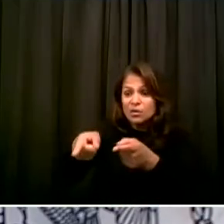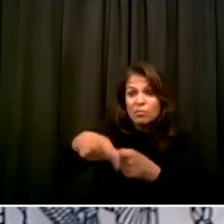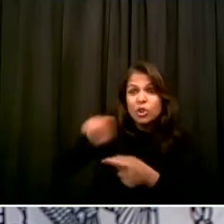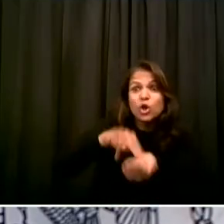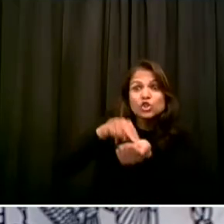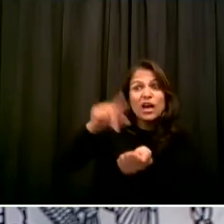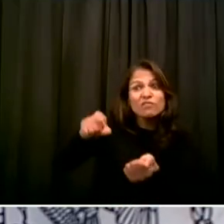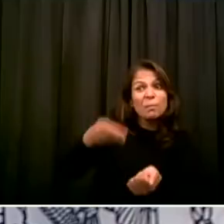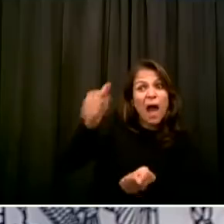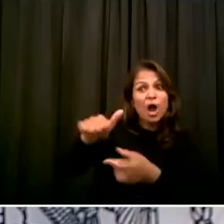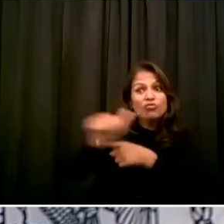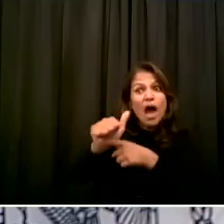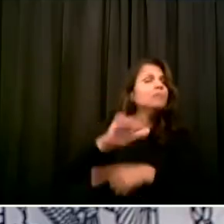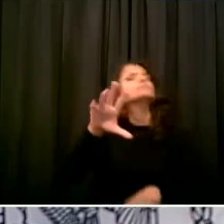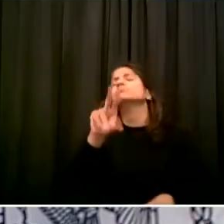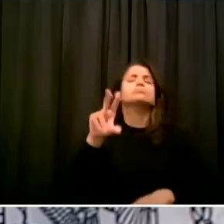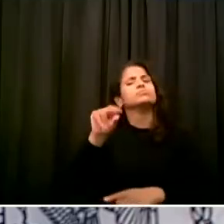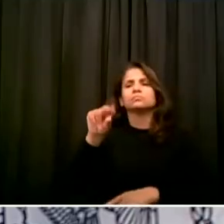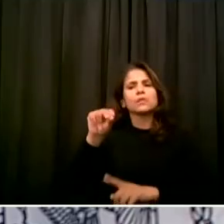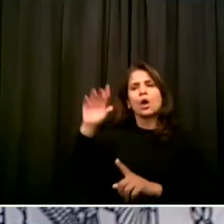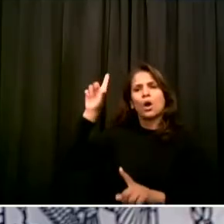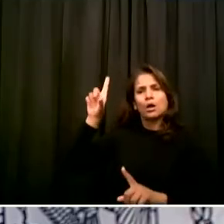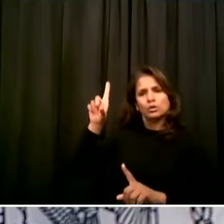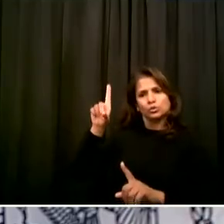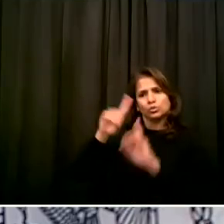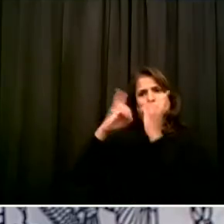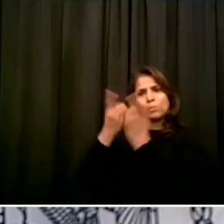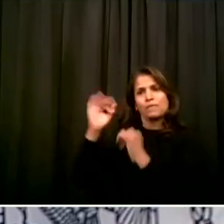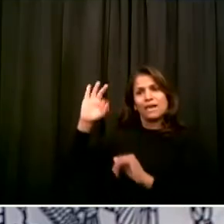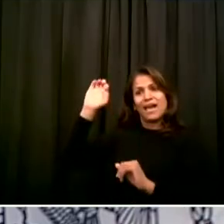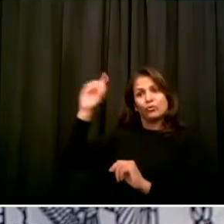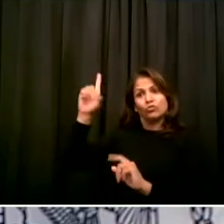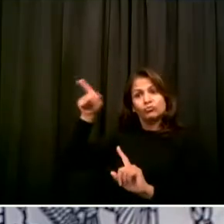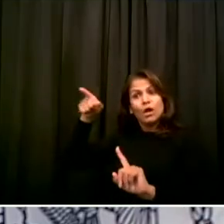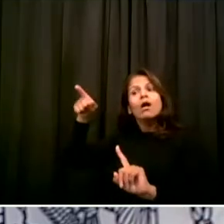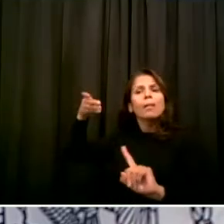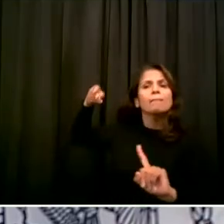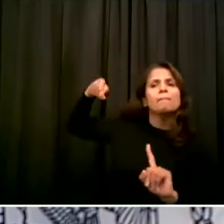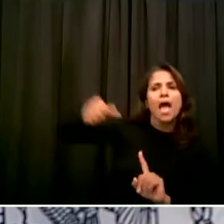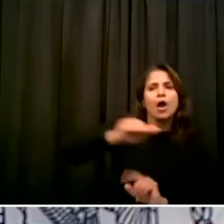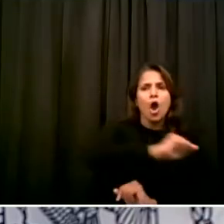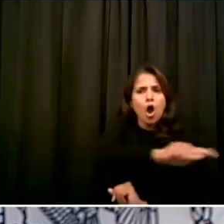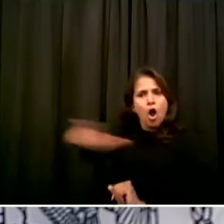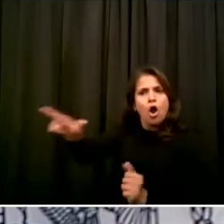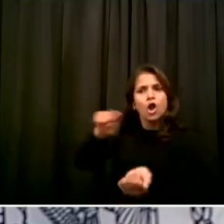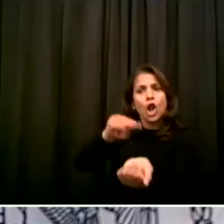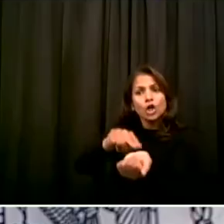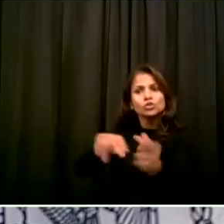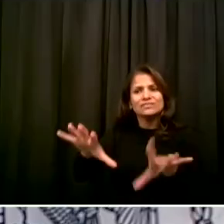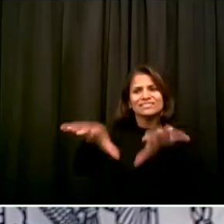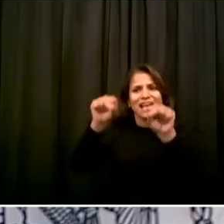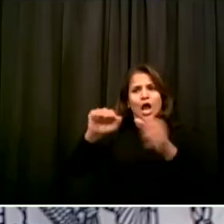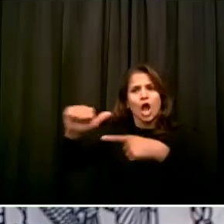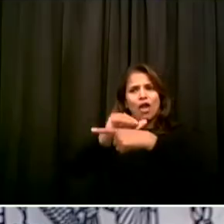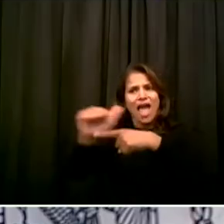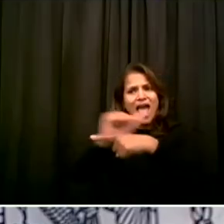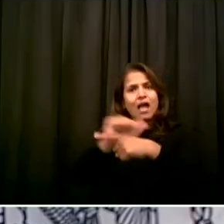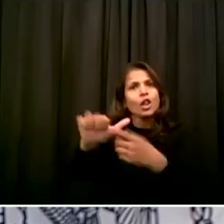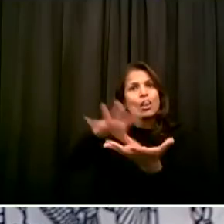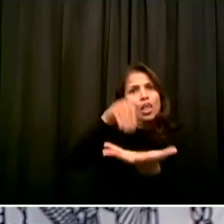WELL. MAKING SURE THEY ARE READY AND WORKING WITH THE DEPARTMENT OF EDUCATIN.O